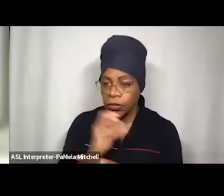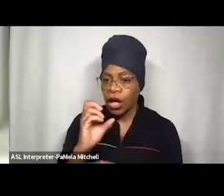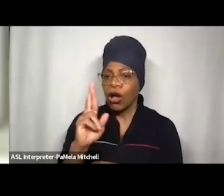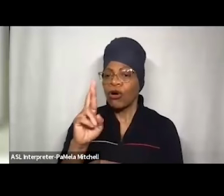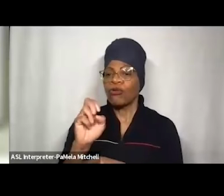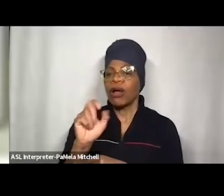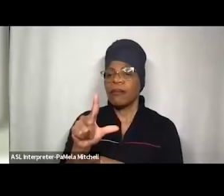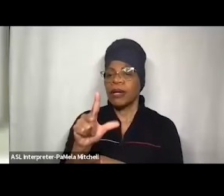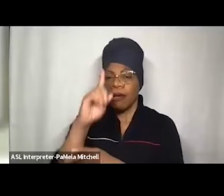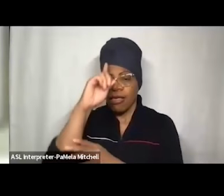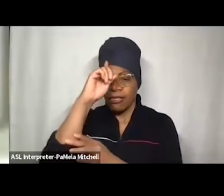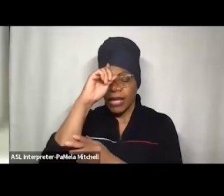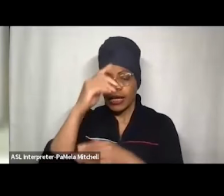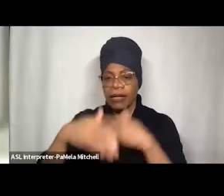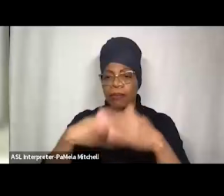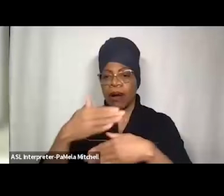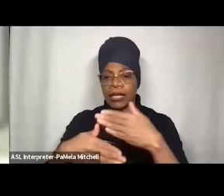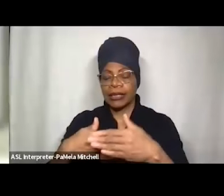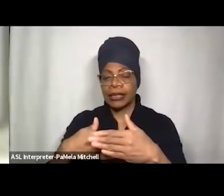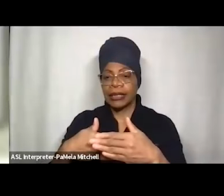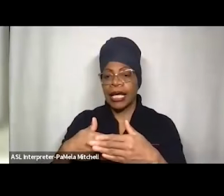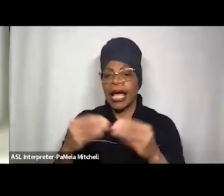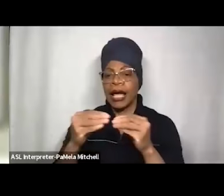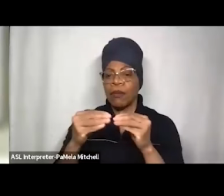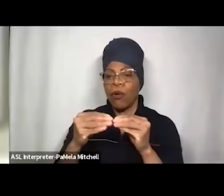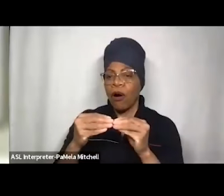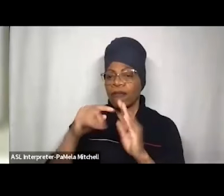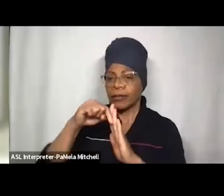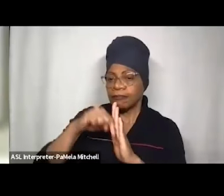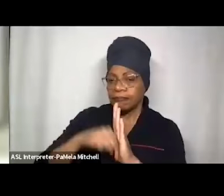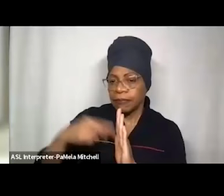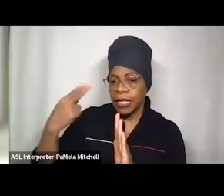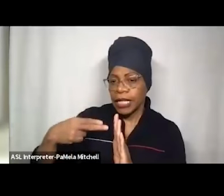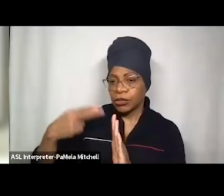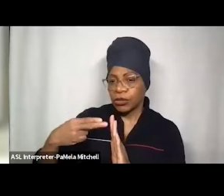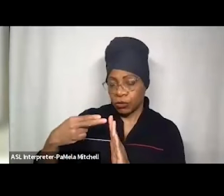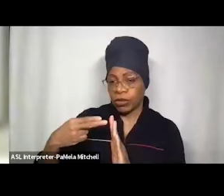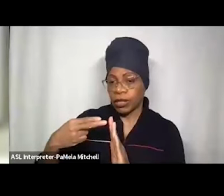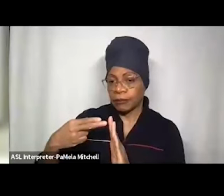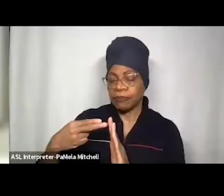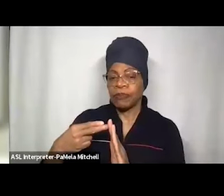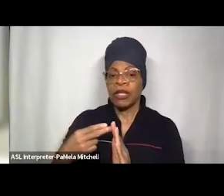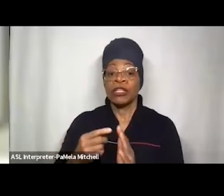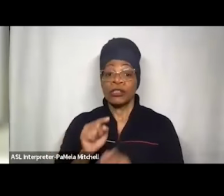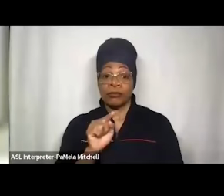and have greater histories of criminal risk. So again, this is contraindicated to provide,